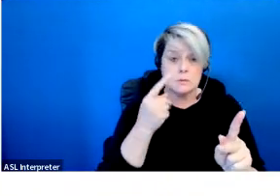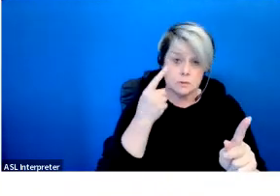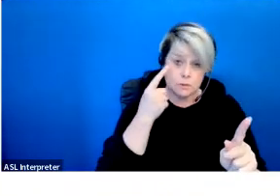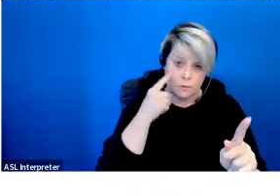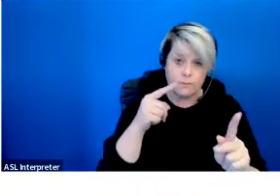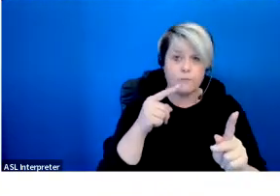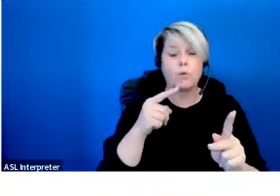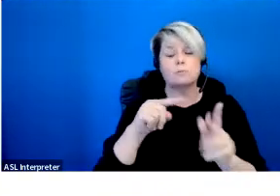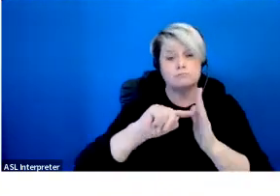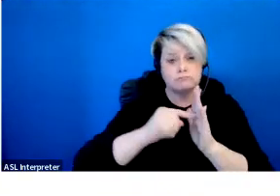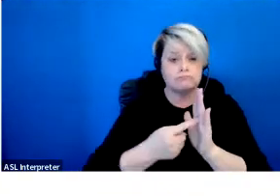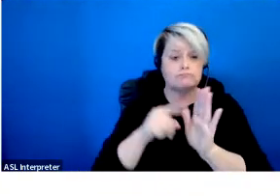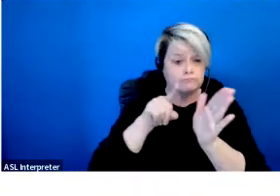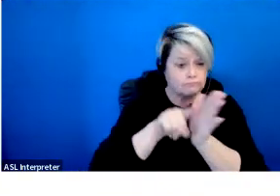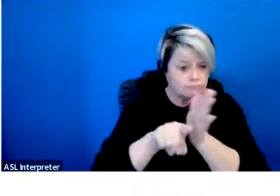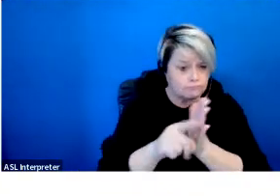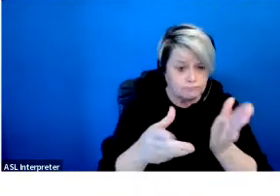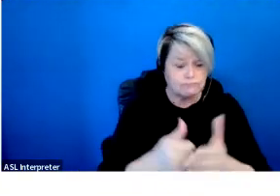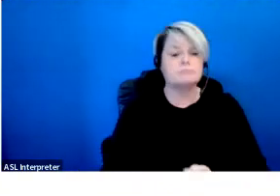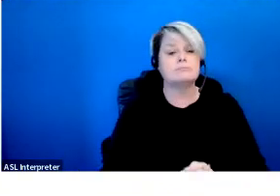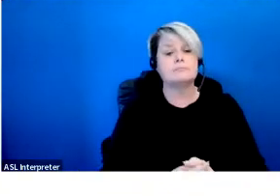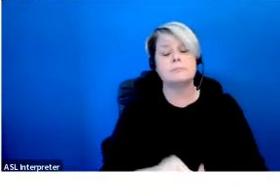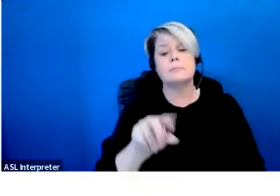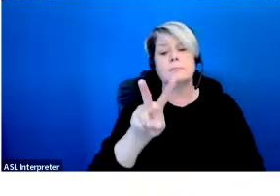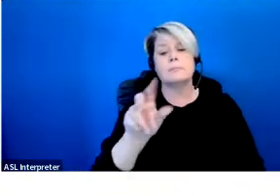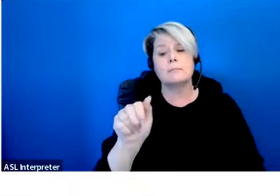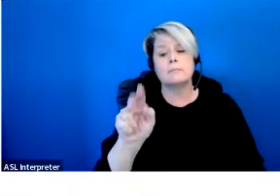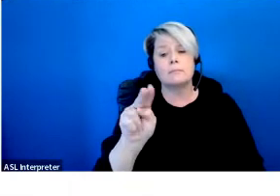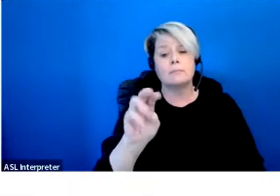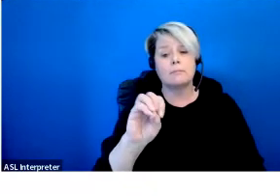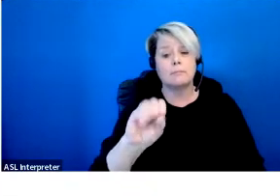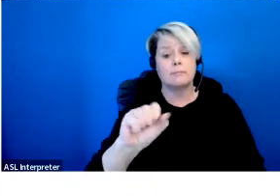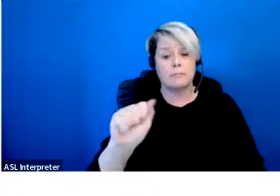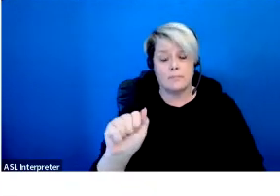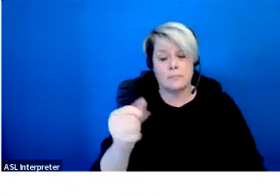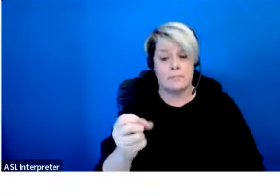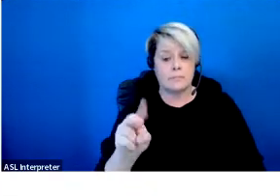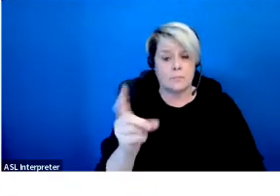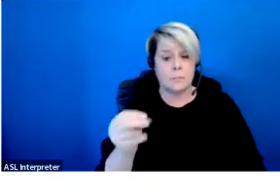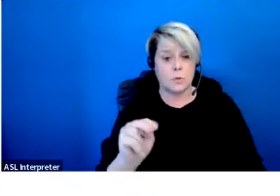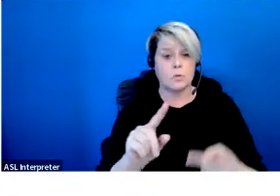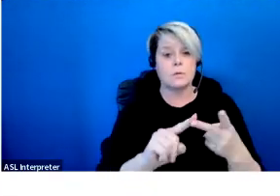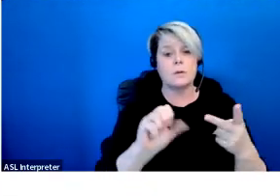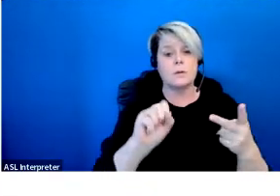Here to help tus understand what the opportunities are, to dig into those resources we